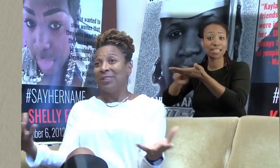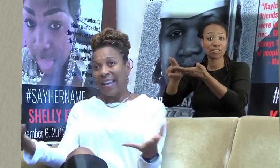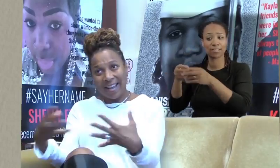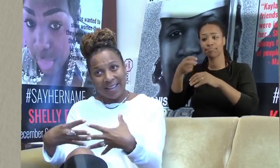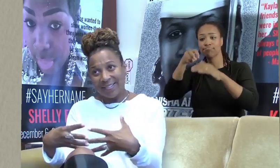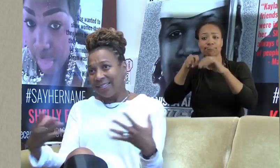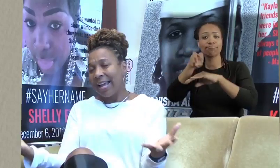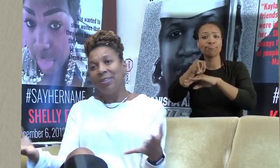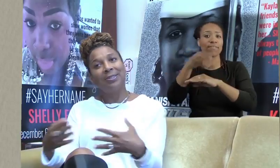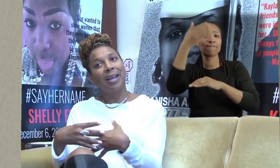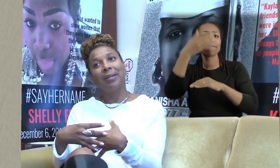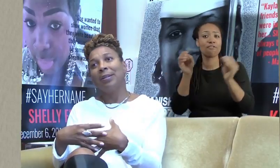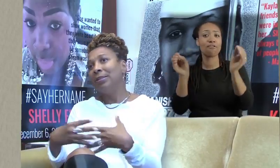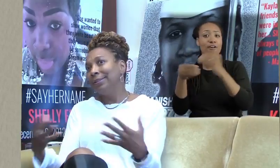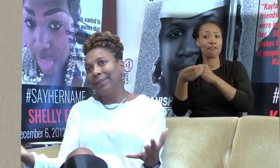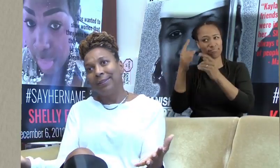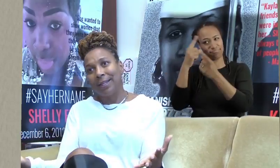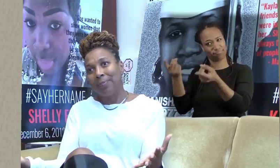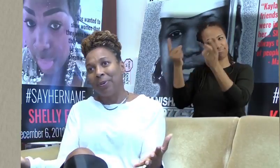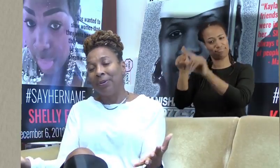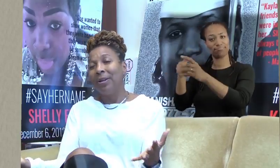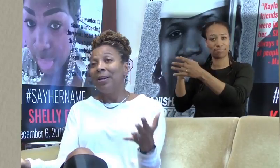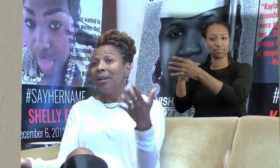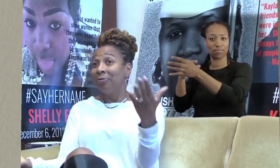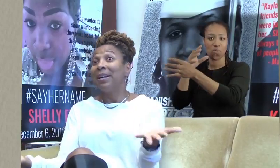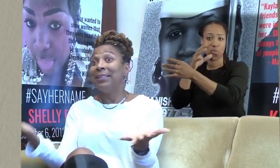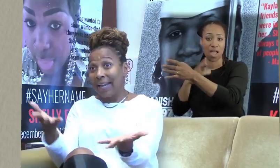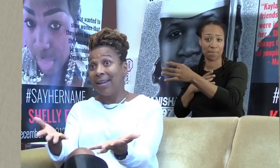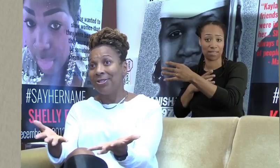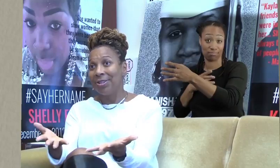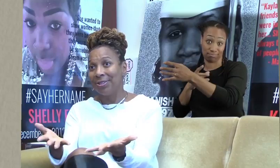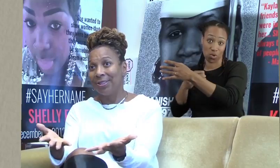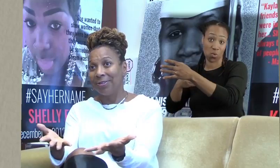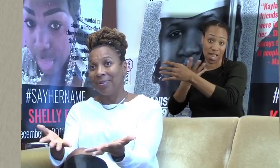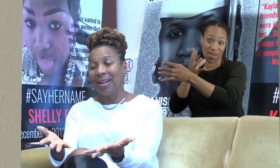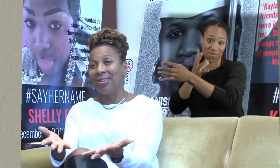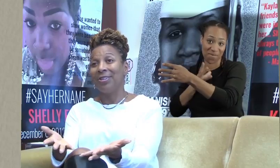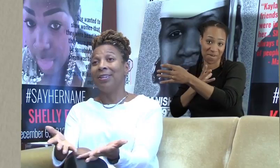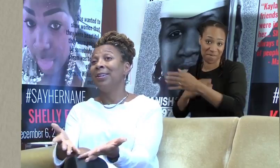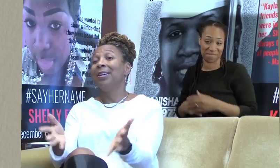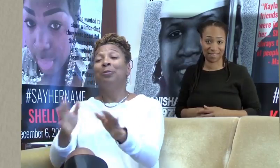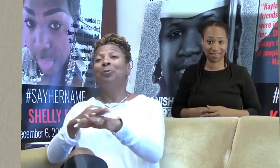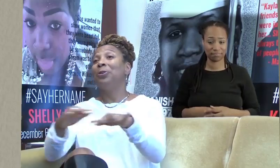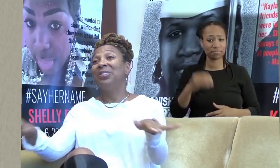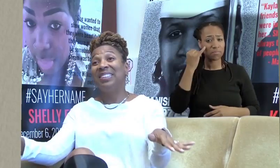They were the secretarial jobs. Jobs in the front office. So, if you were Black